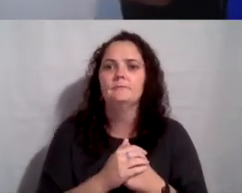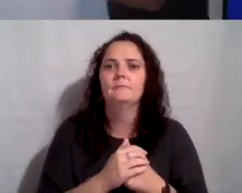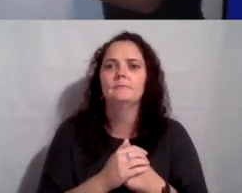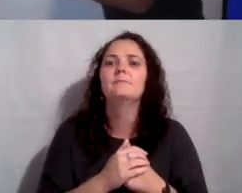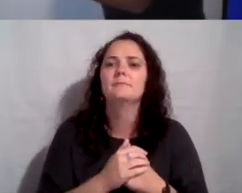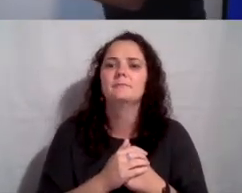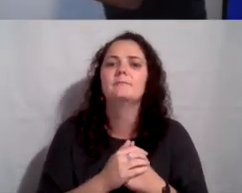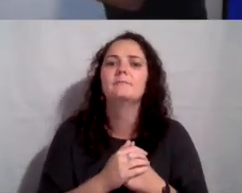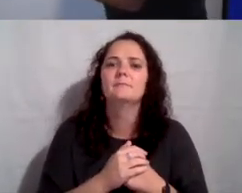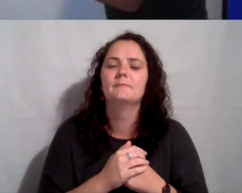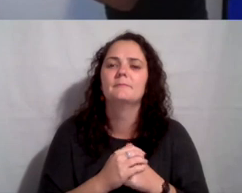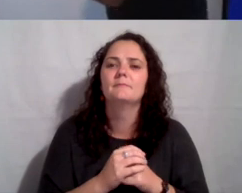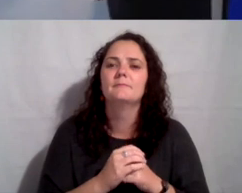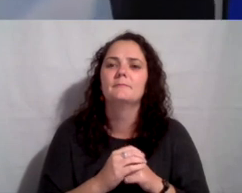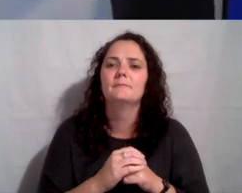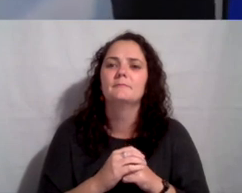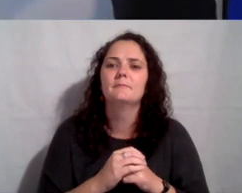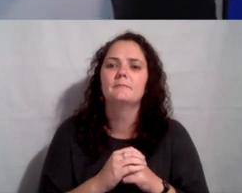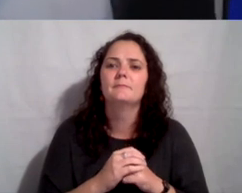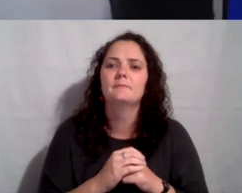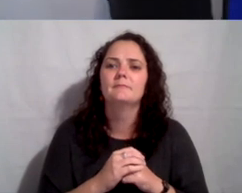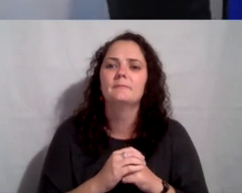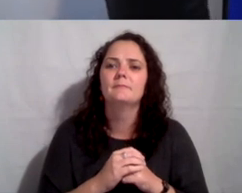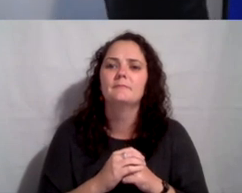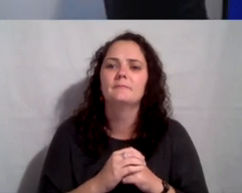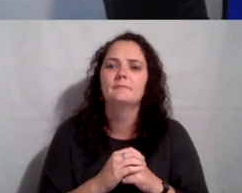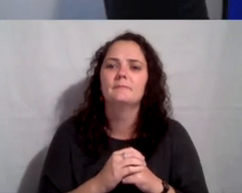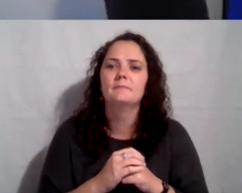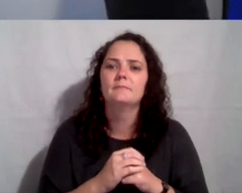ink alright.